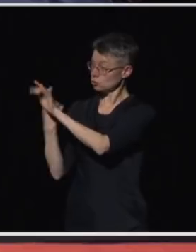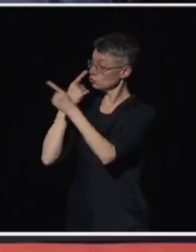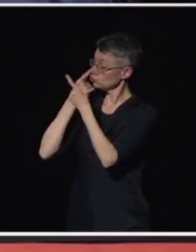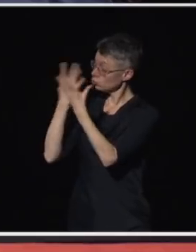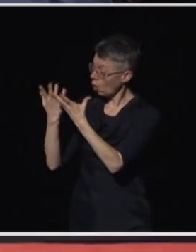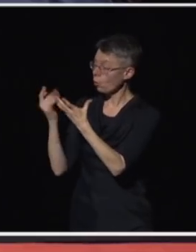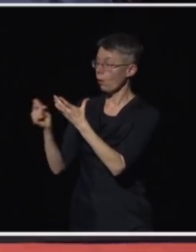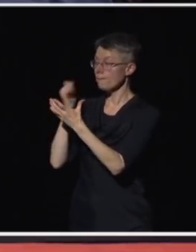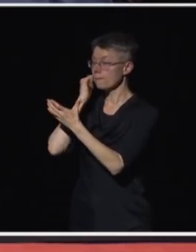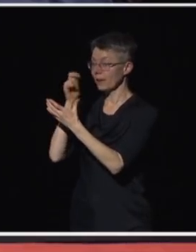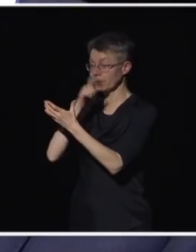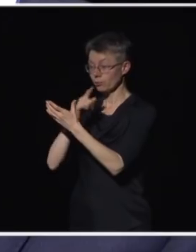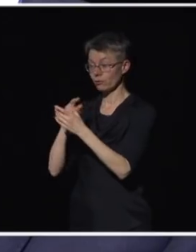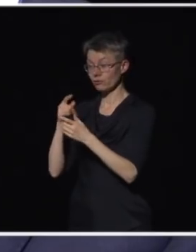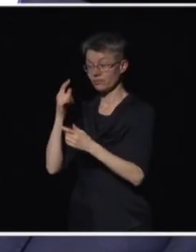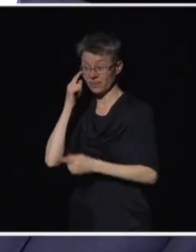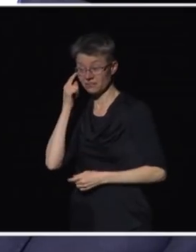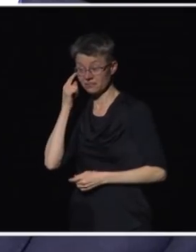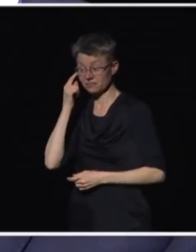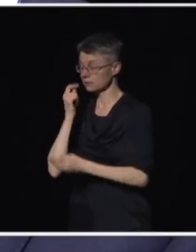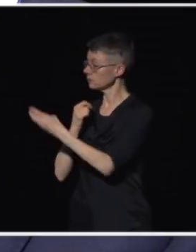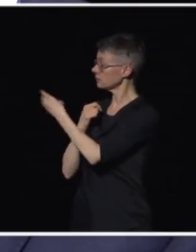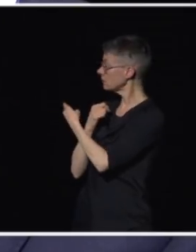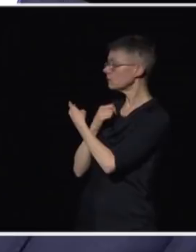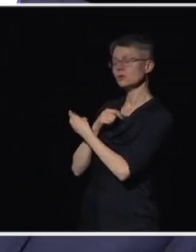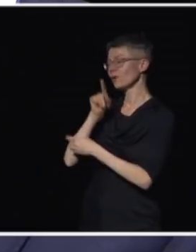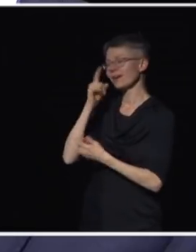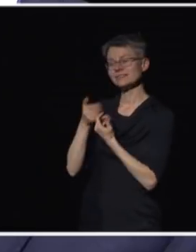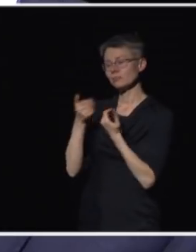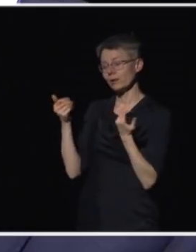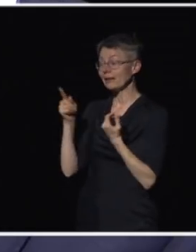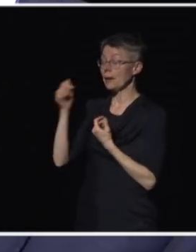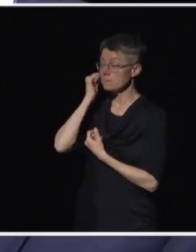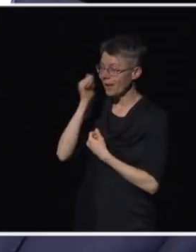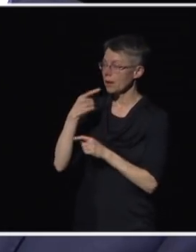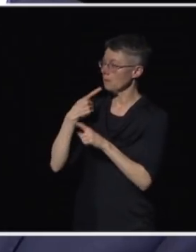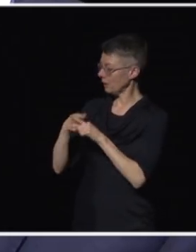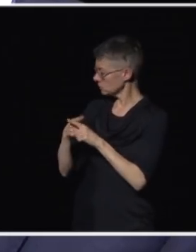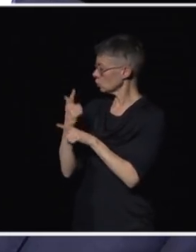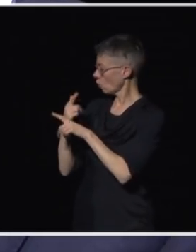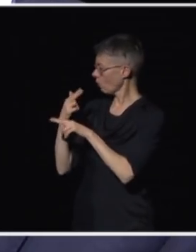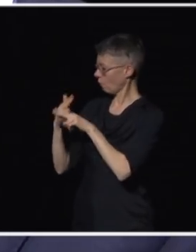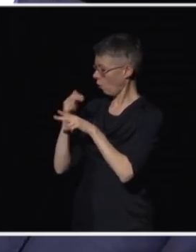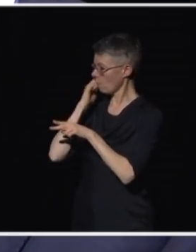Well, you can't separate the two. The problem is that America is not a country